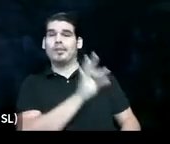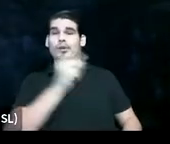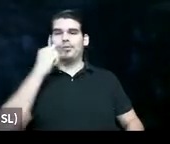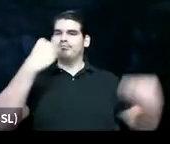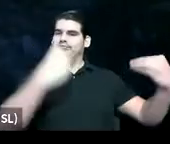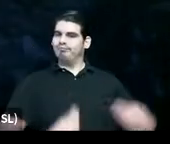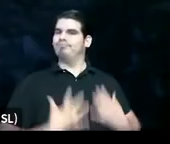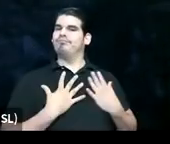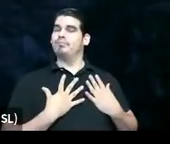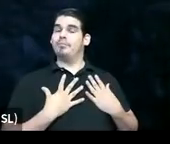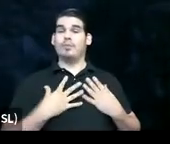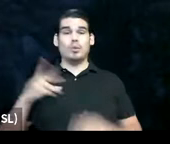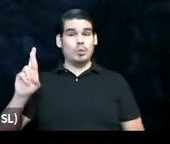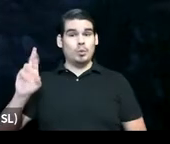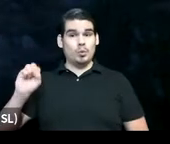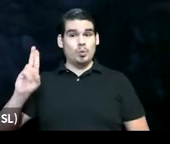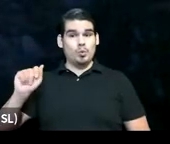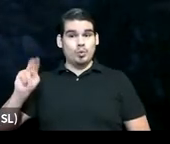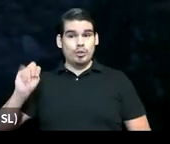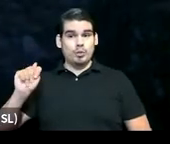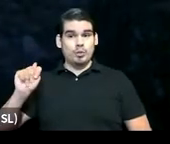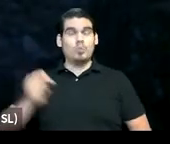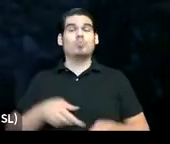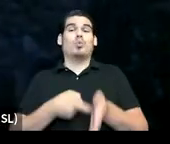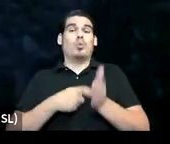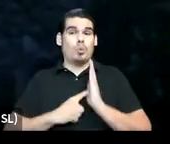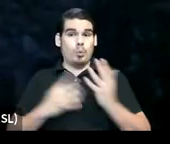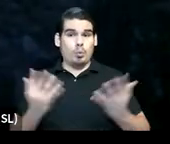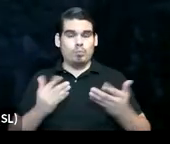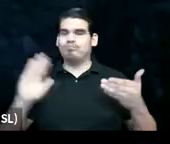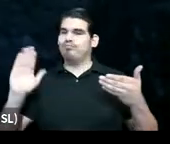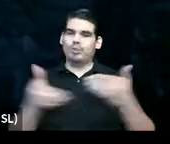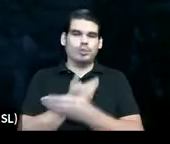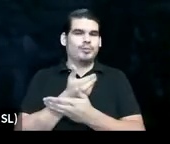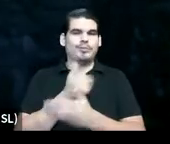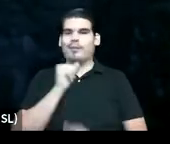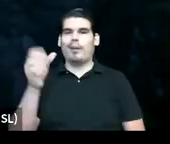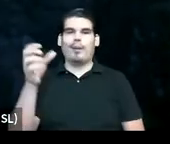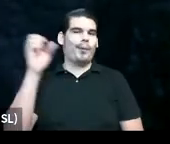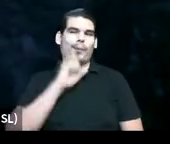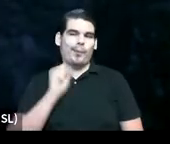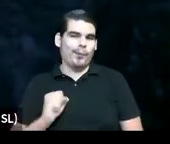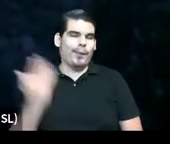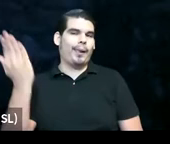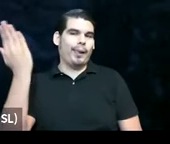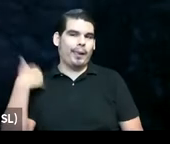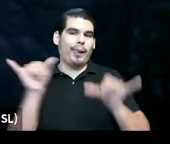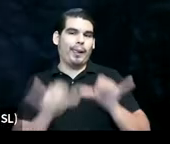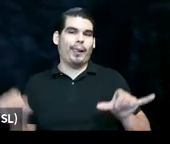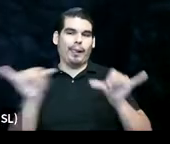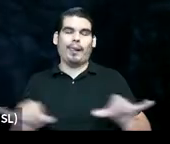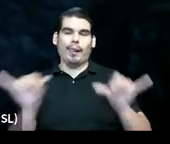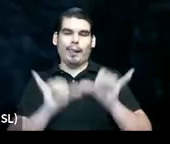But we do accept various resolutions under the same kind of area. For example, if I've seen